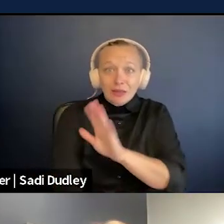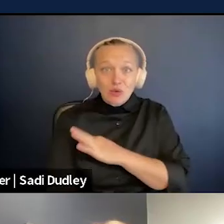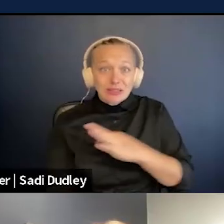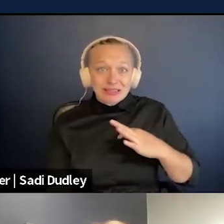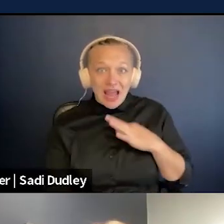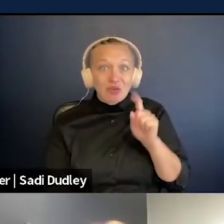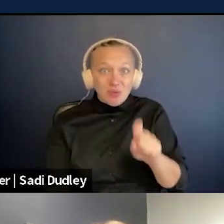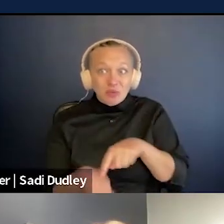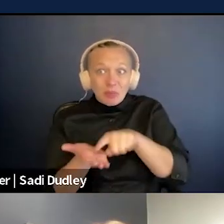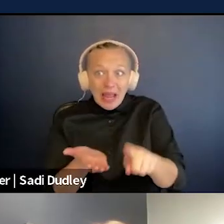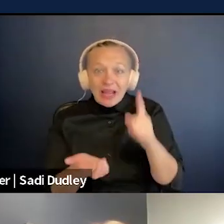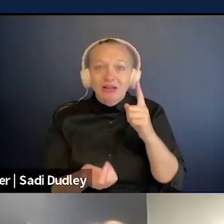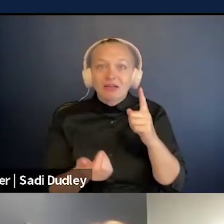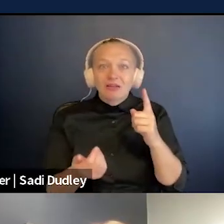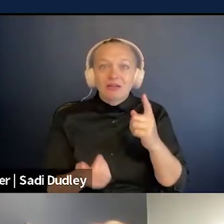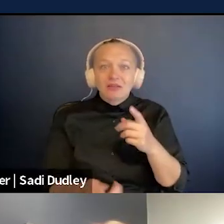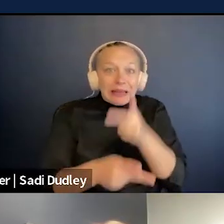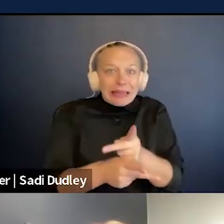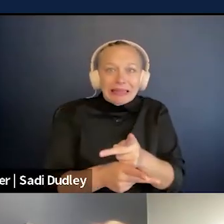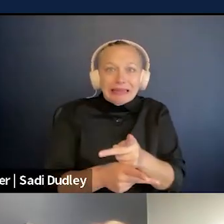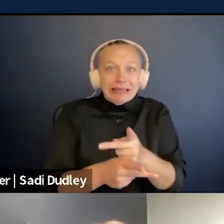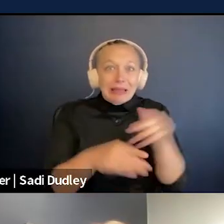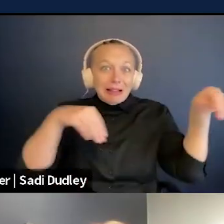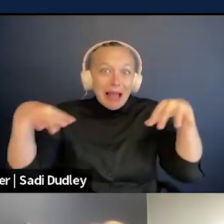to pay, you have this to pay, you have that to pay, you gotta pay yourself.